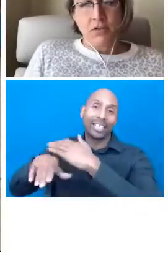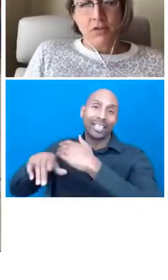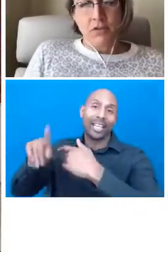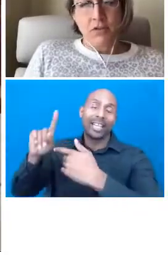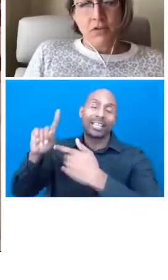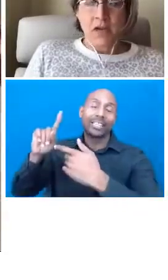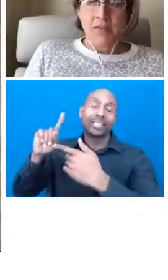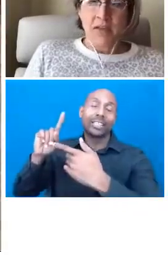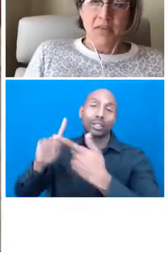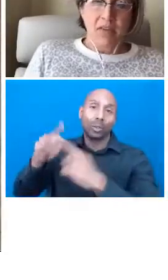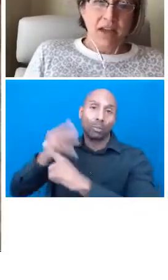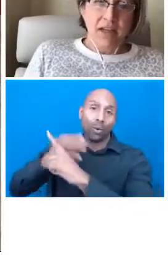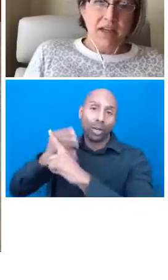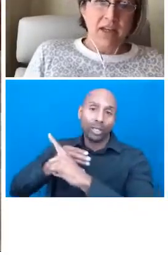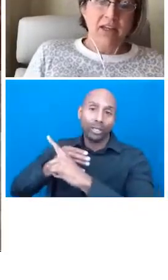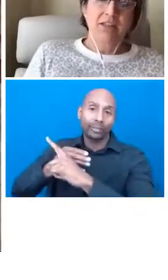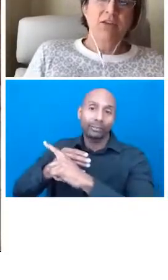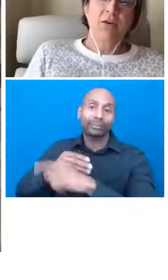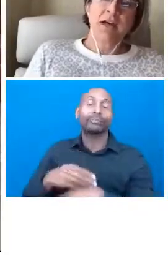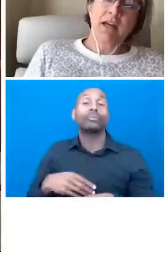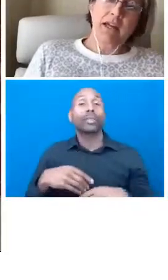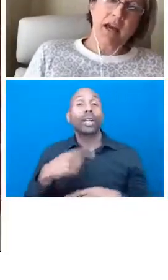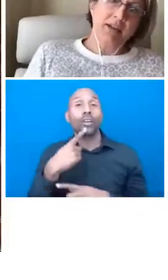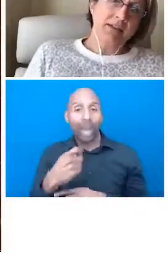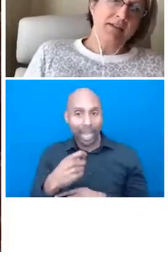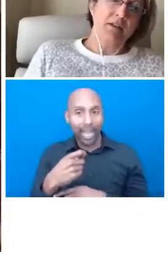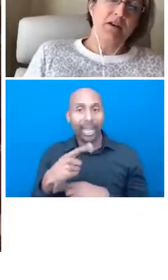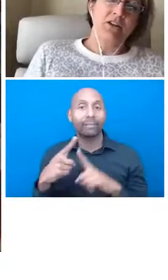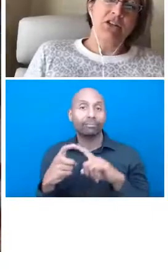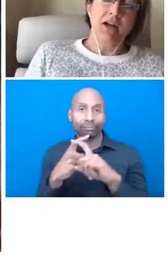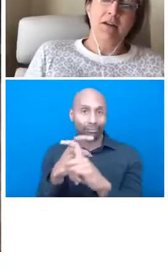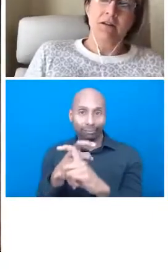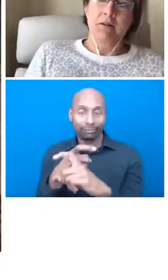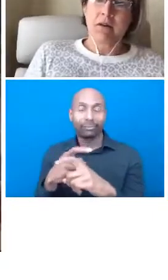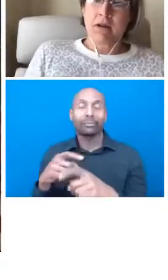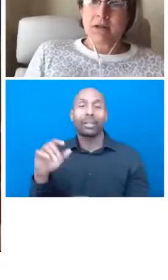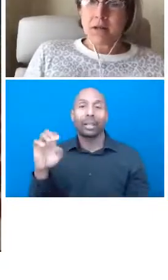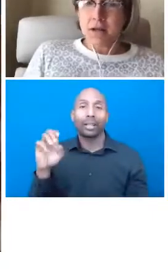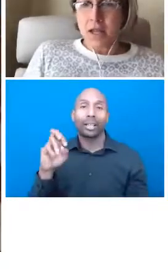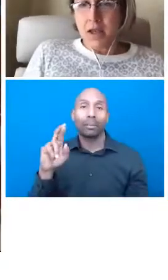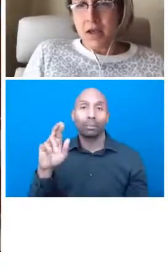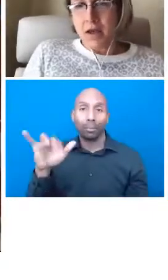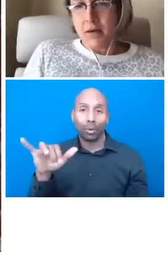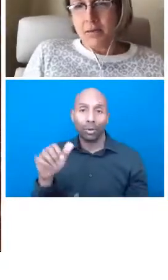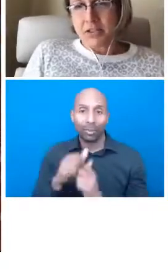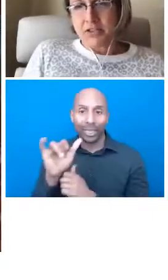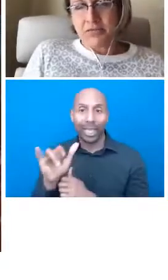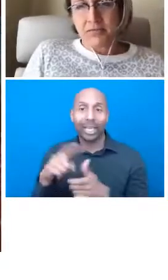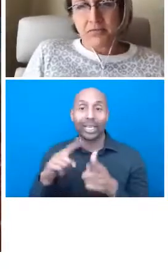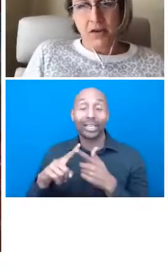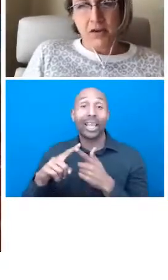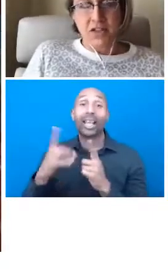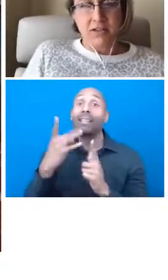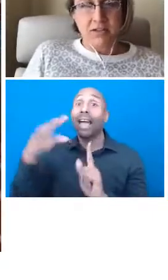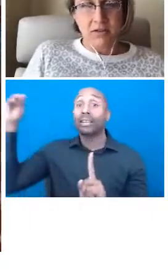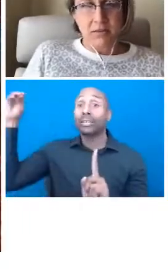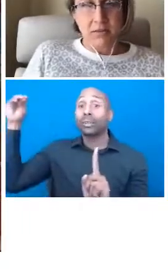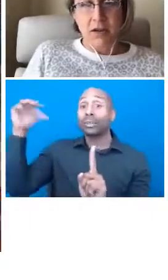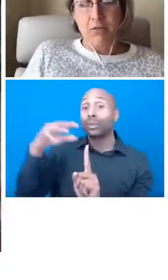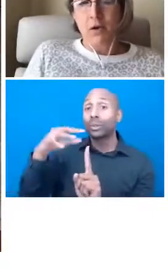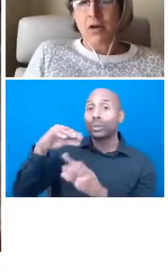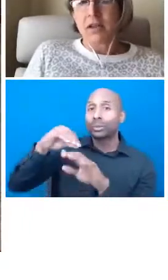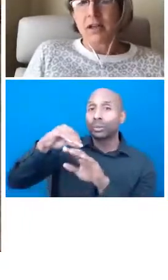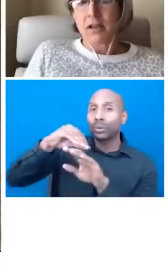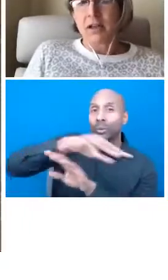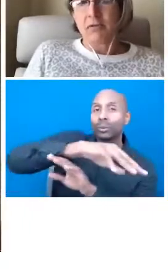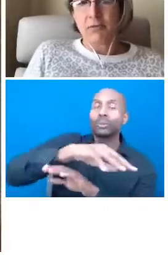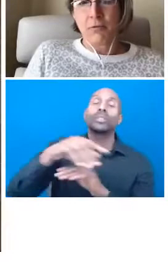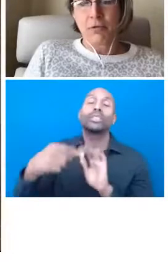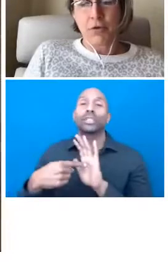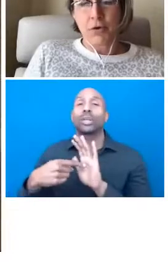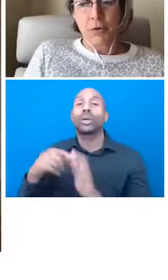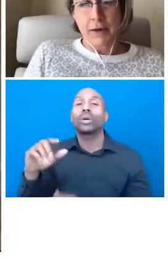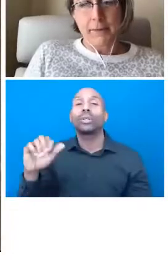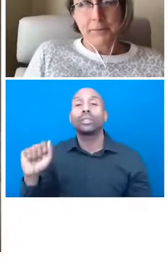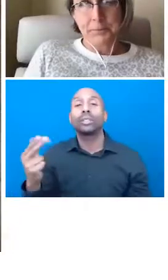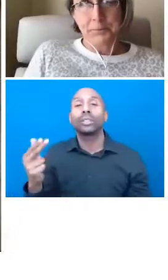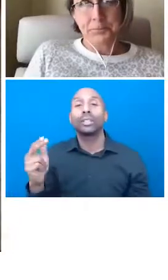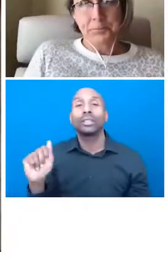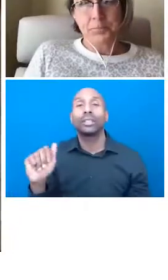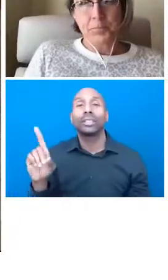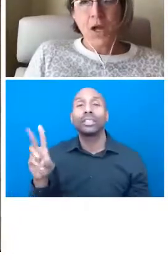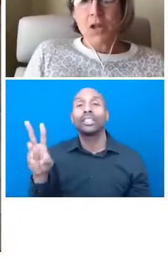thread, and then the light hits this shadow, which functions metaphorically through the